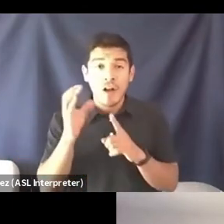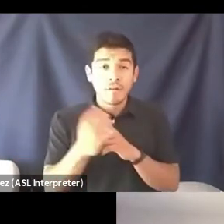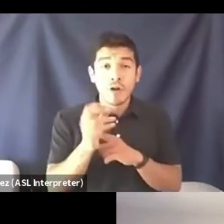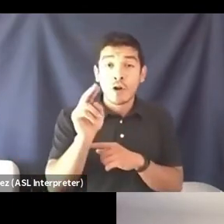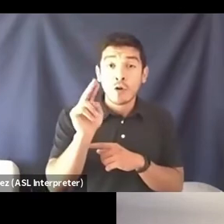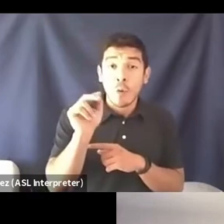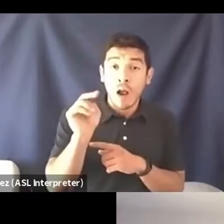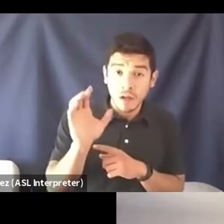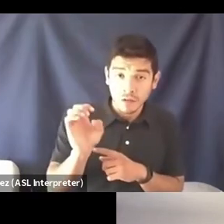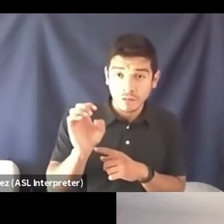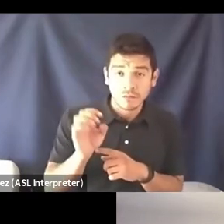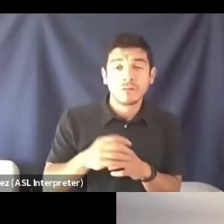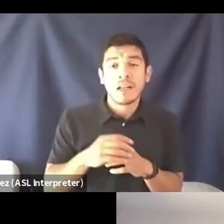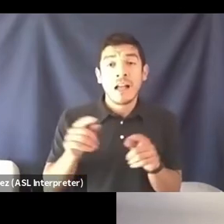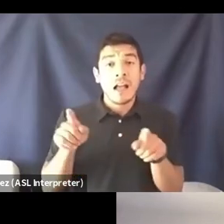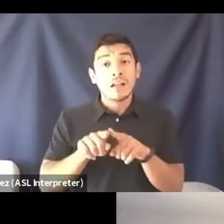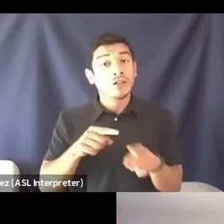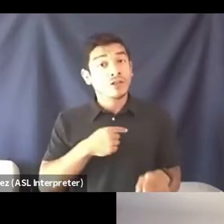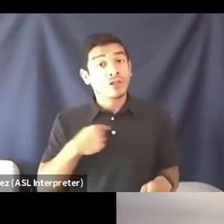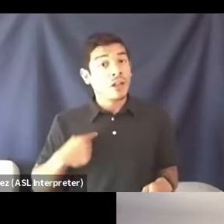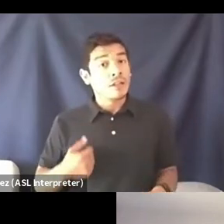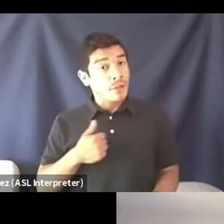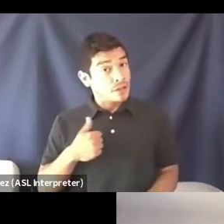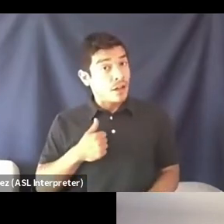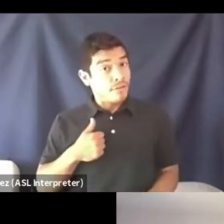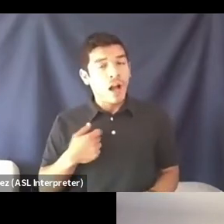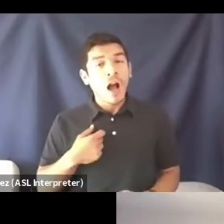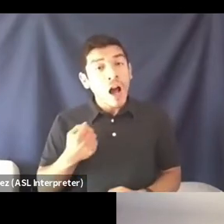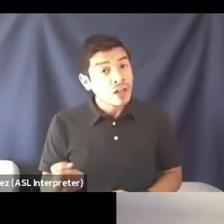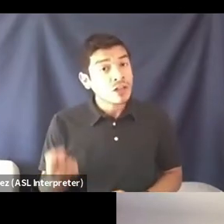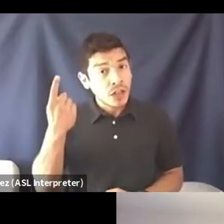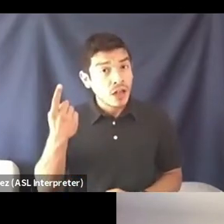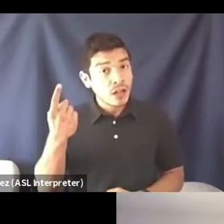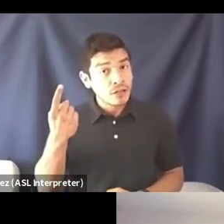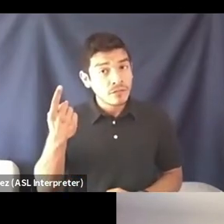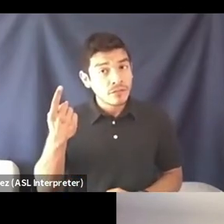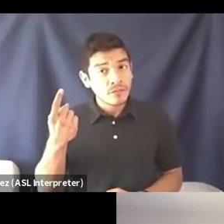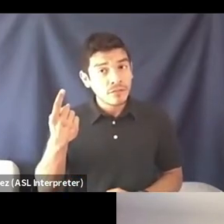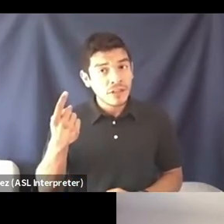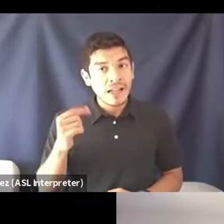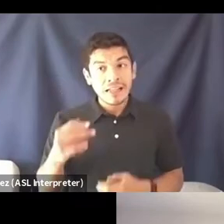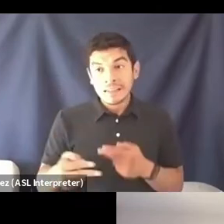as a Chinese, native Chinese. I understand like same face like me and things like that.